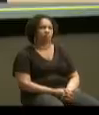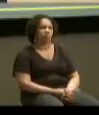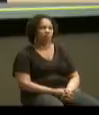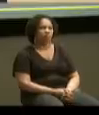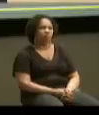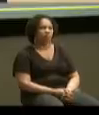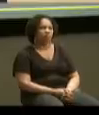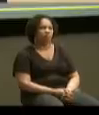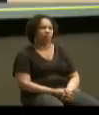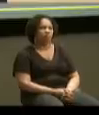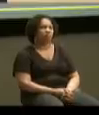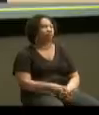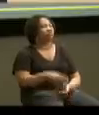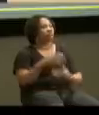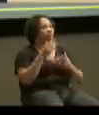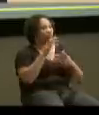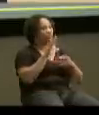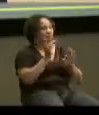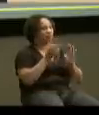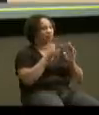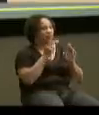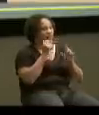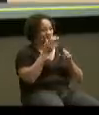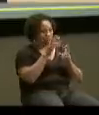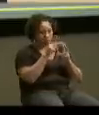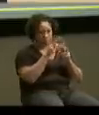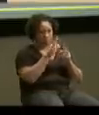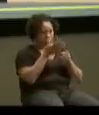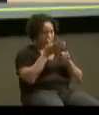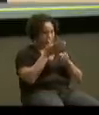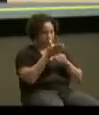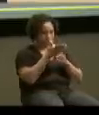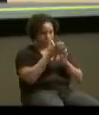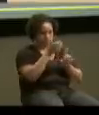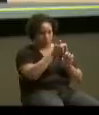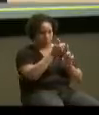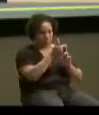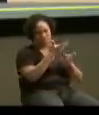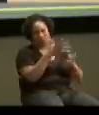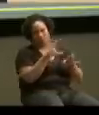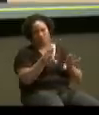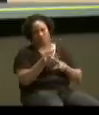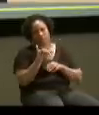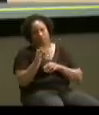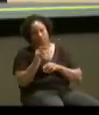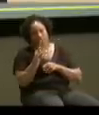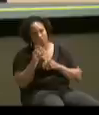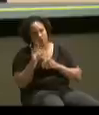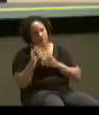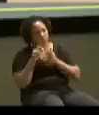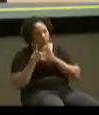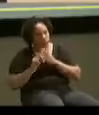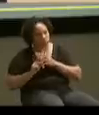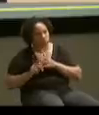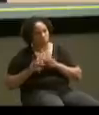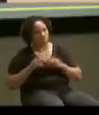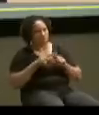SO, BASICALLY YOUR PARTICIPATION IN EITHER THE PARTNERSHIP ITSELF, BECAUSE YOU HAVE ALREADY DONE AN INVENTORY OR IN THE